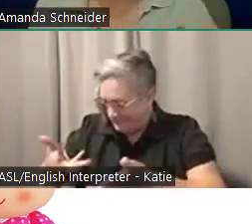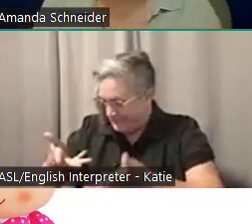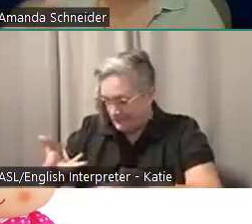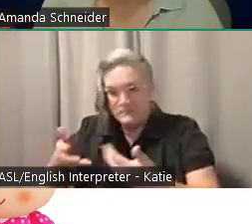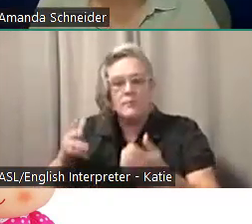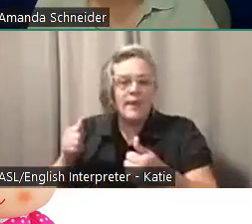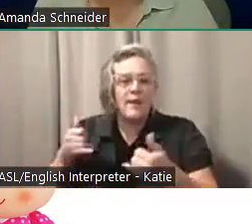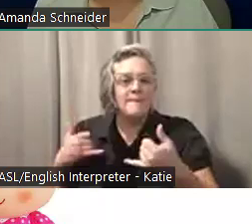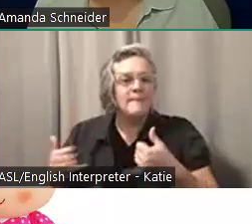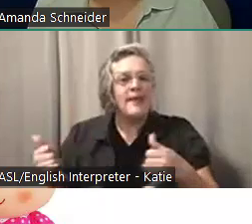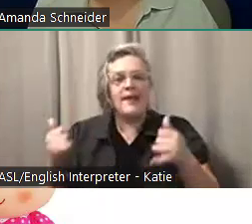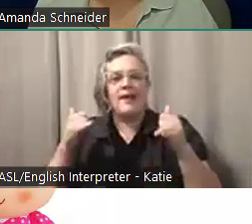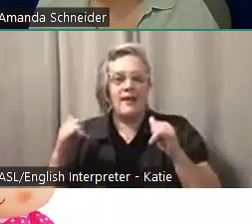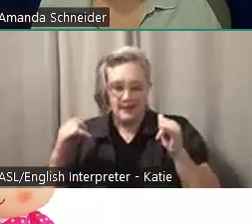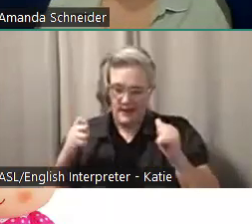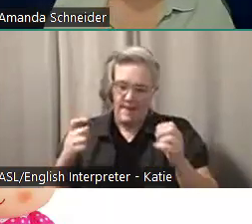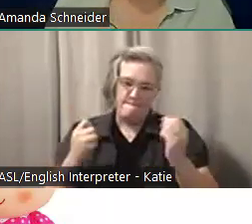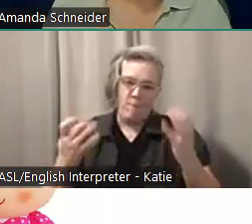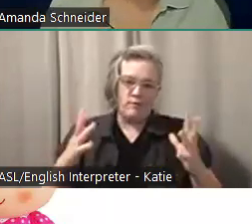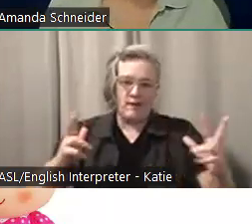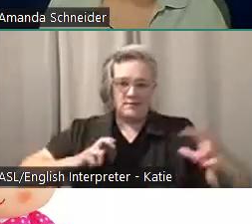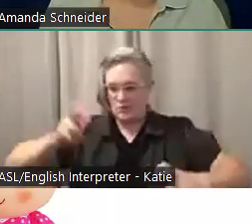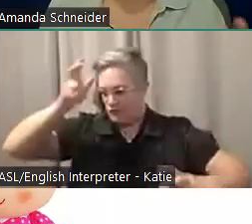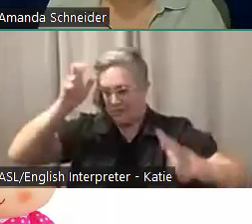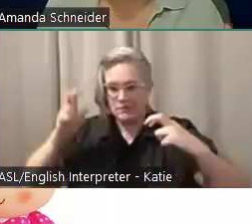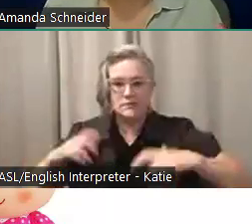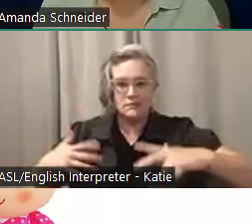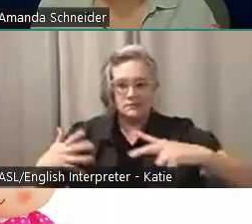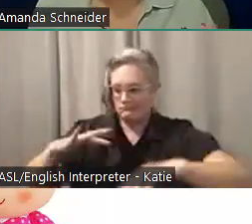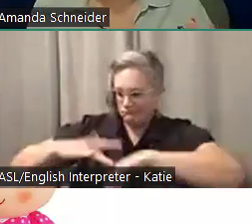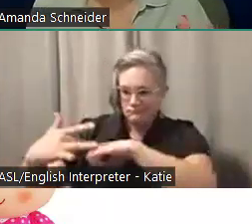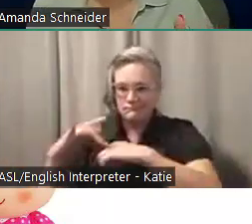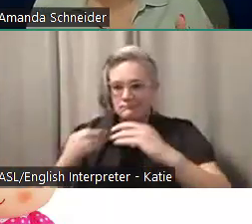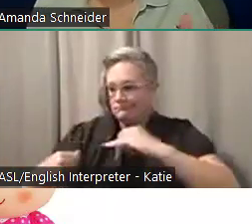And have that multi-sensory experience. This also allows…